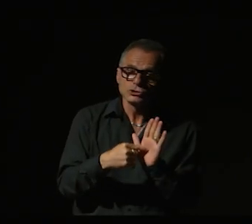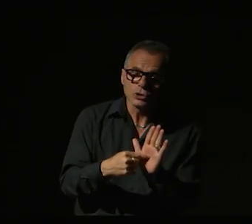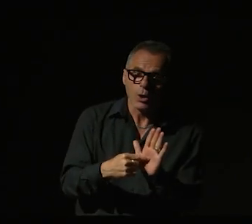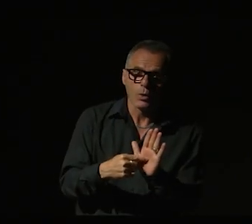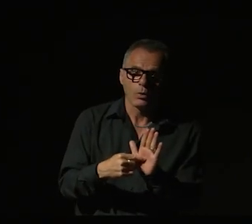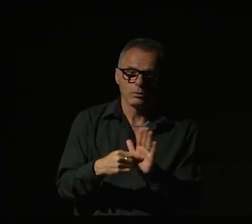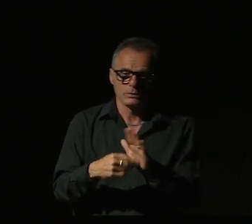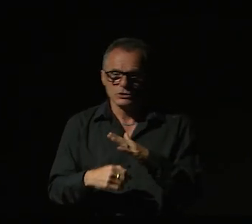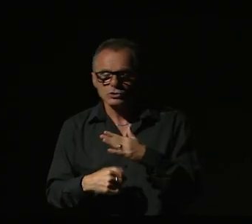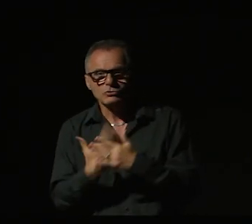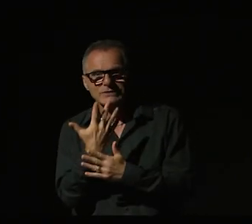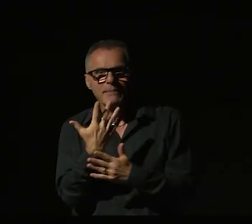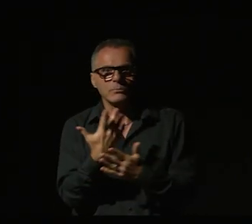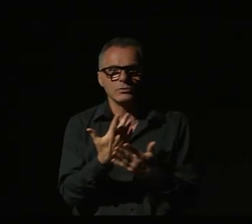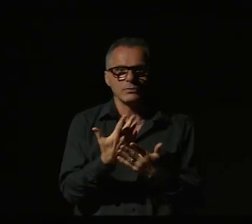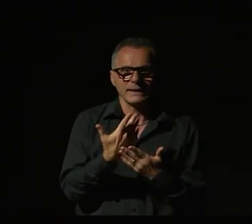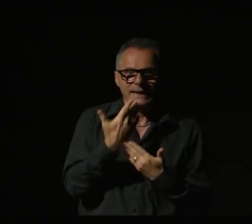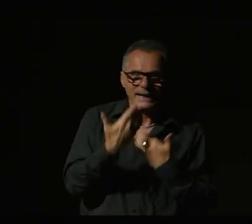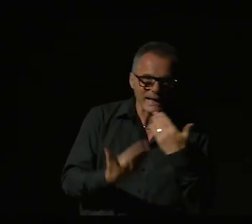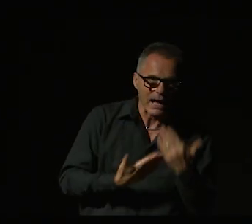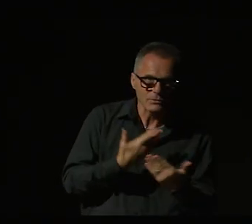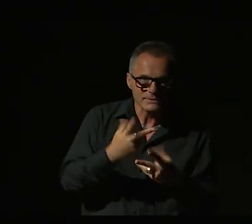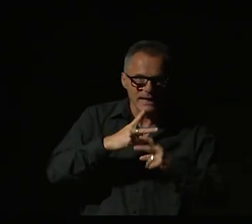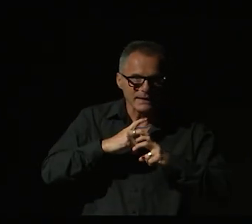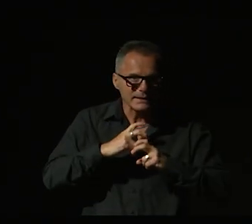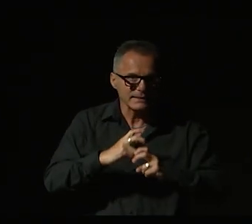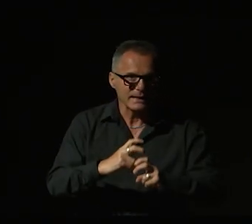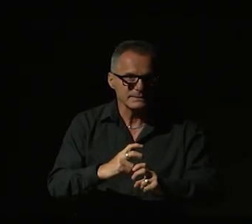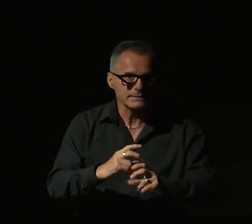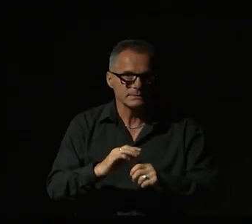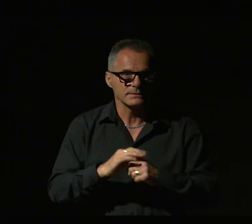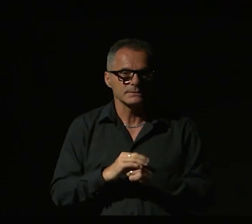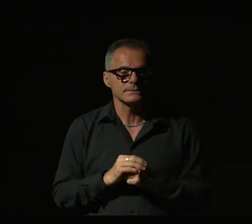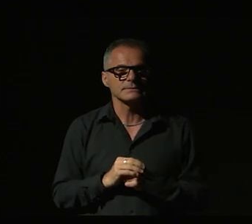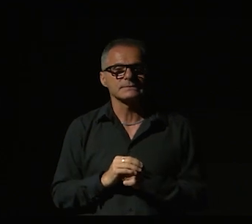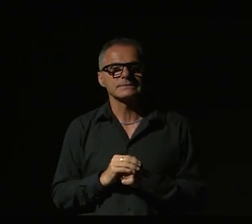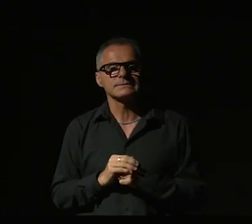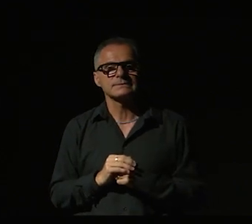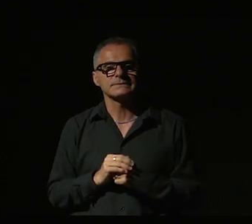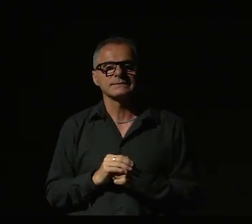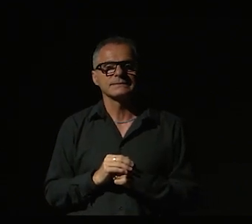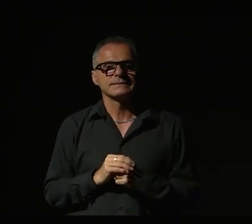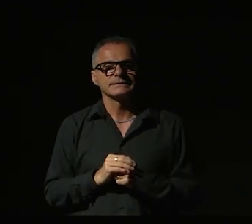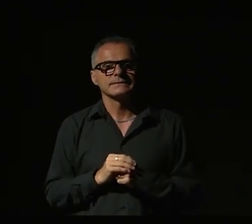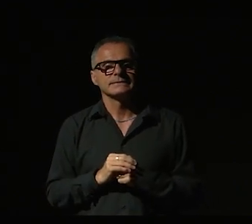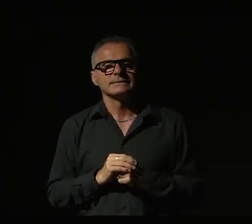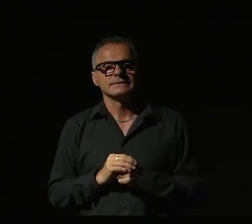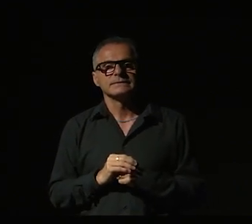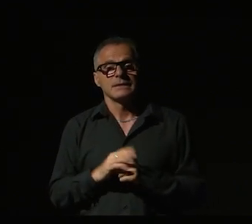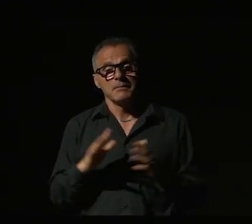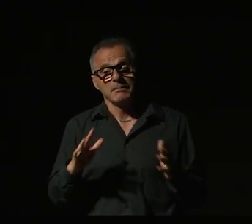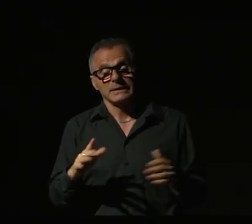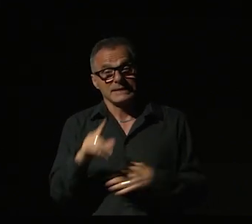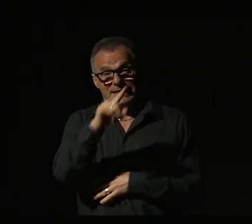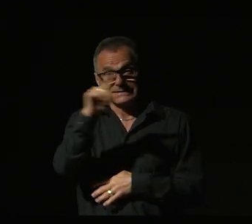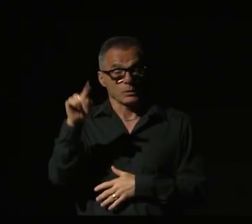contemporary accounts and technical analysis. But all, it remains a question to explore,